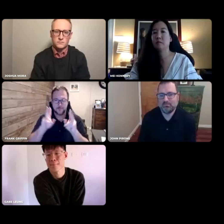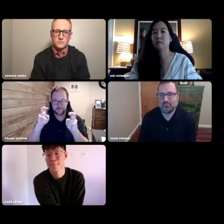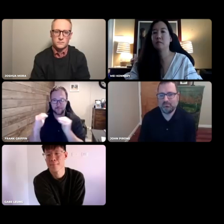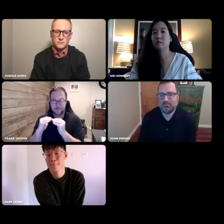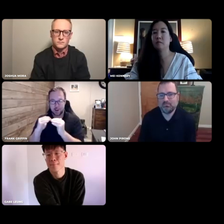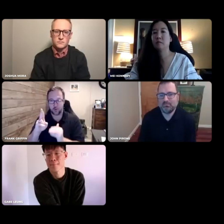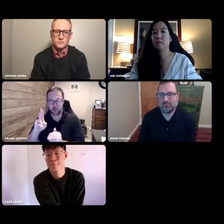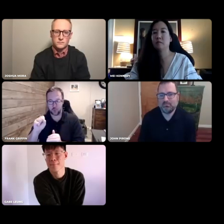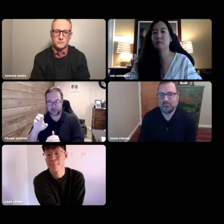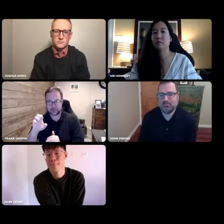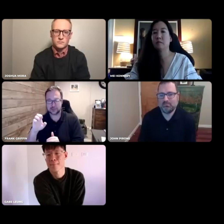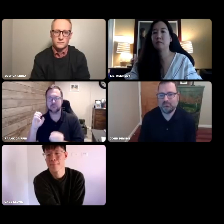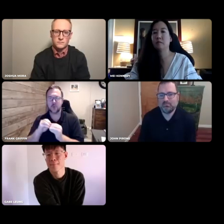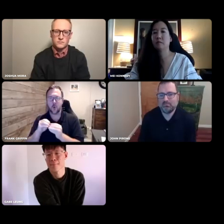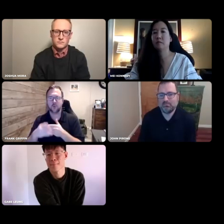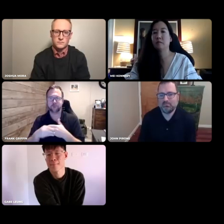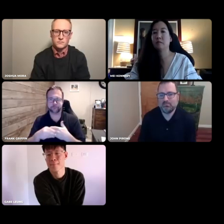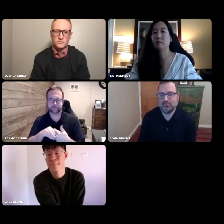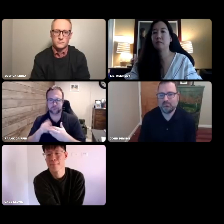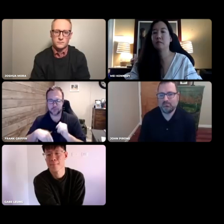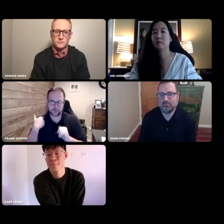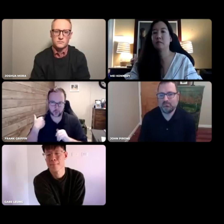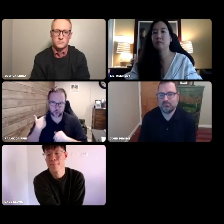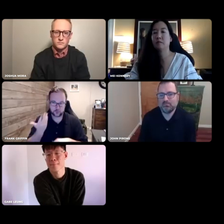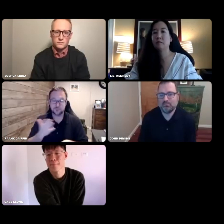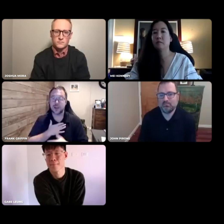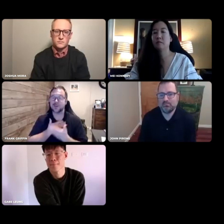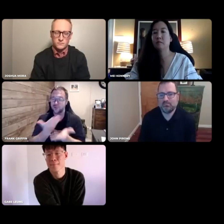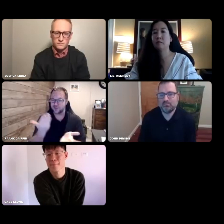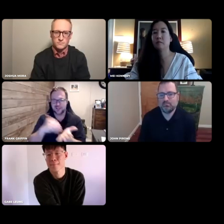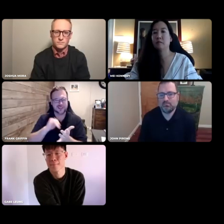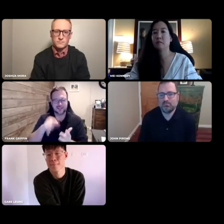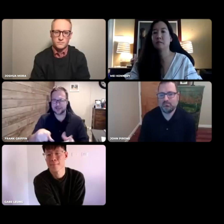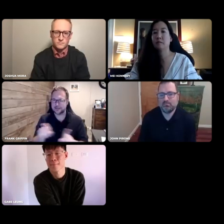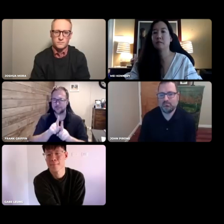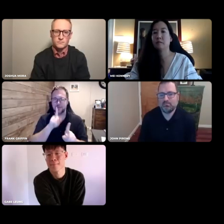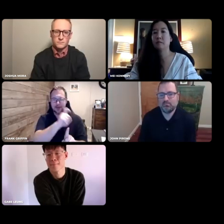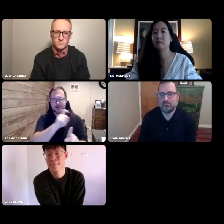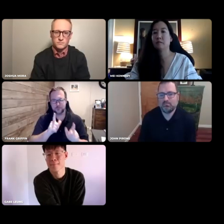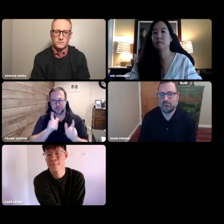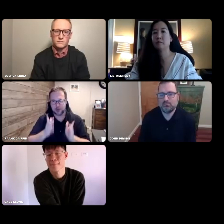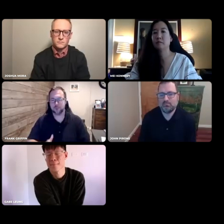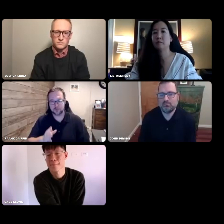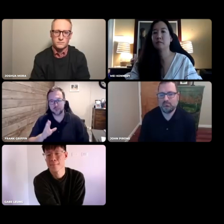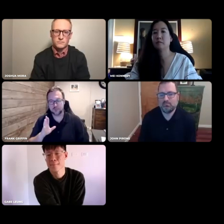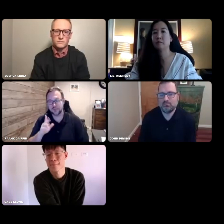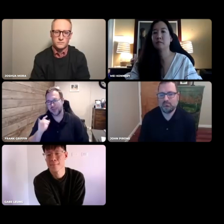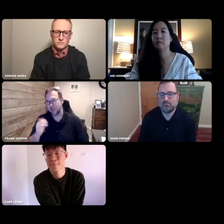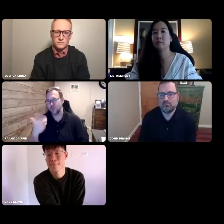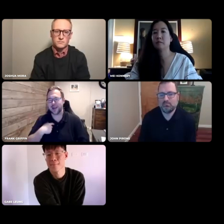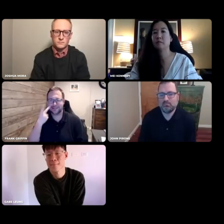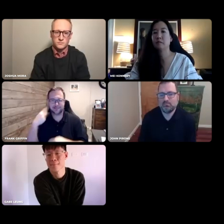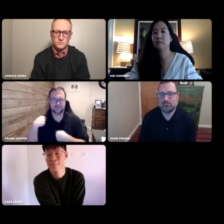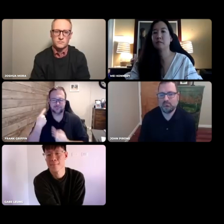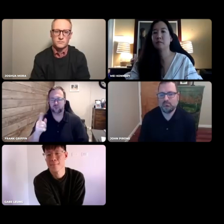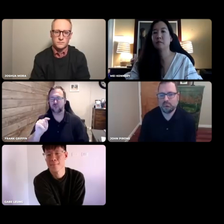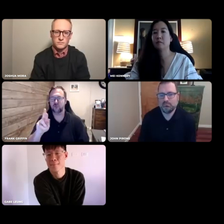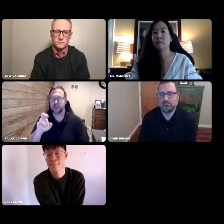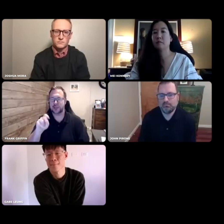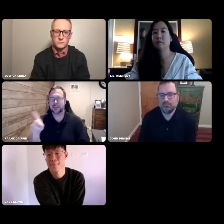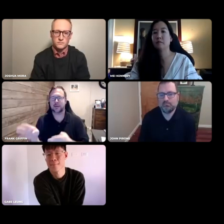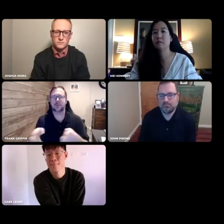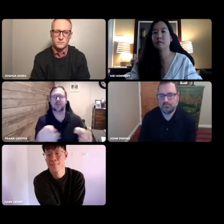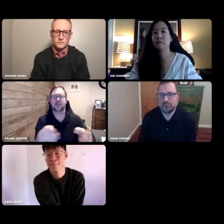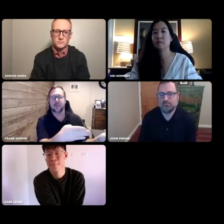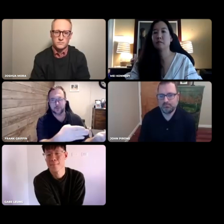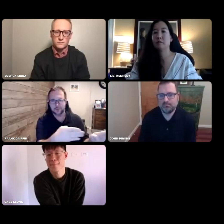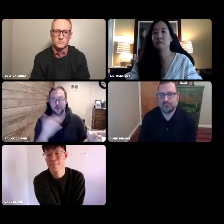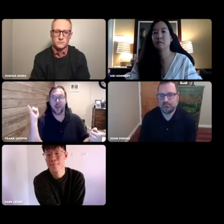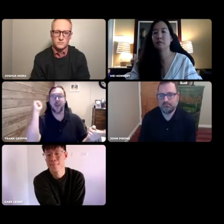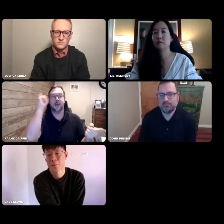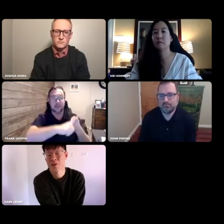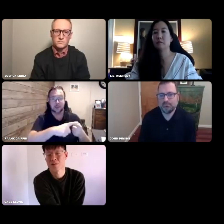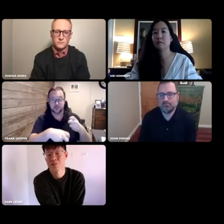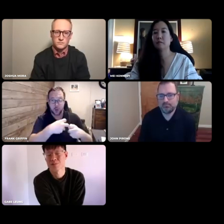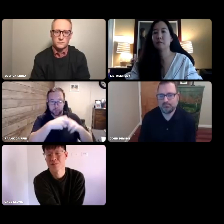So, with fair use of copyright, I'd recommend that.